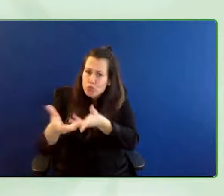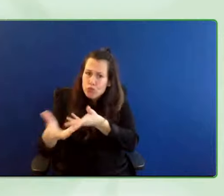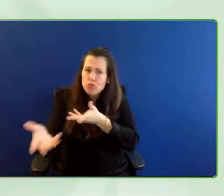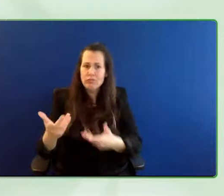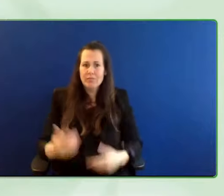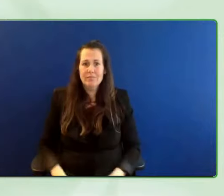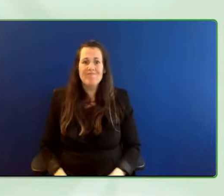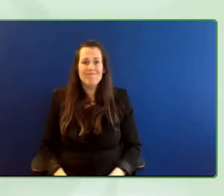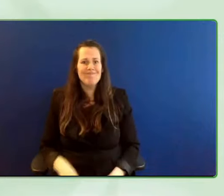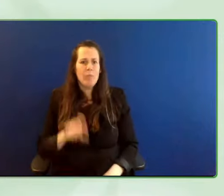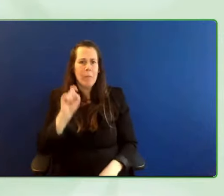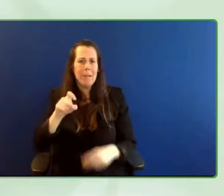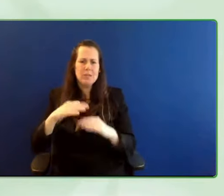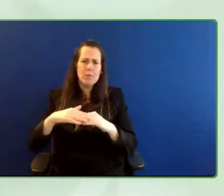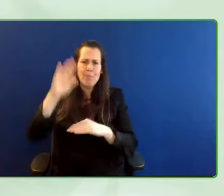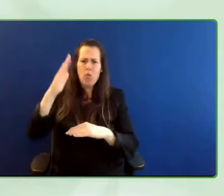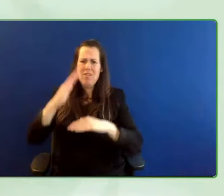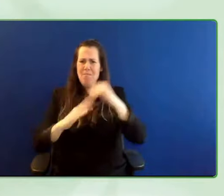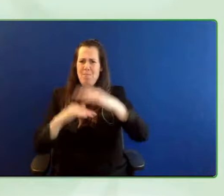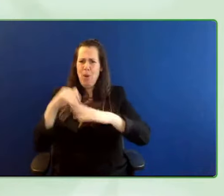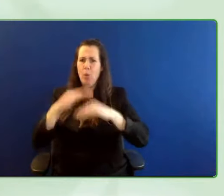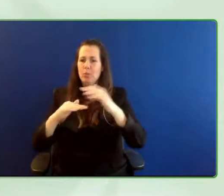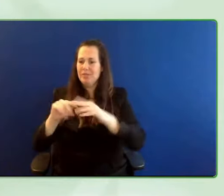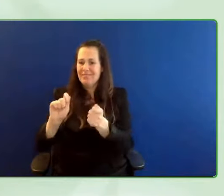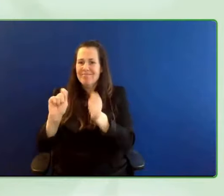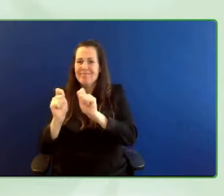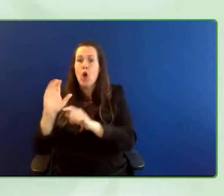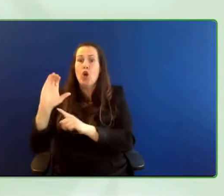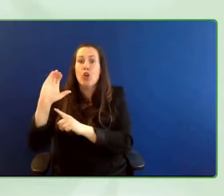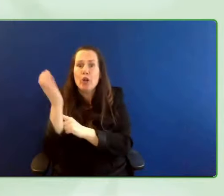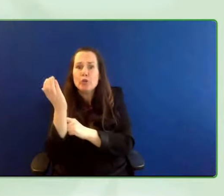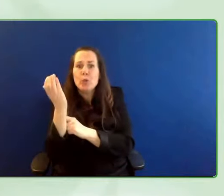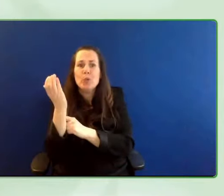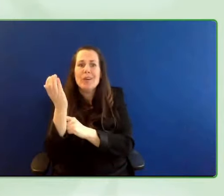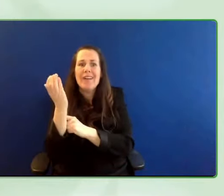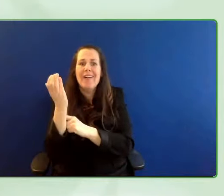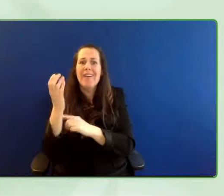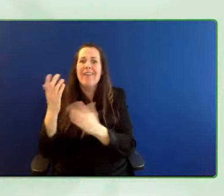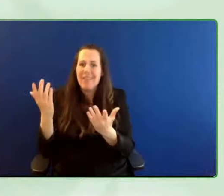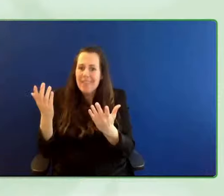and we have programming where our employees are sharing with our colleagues about the